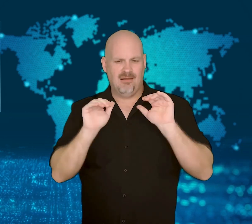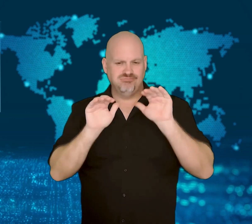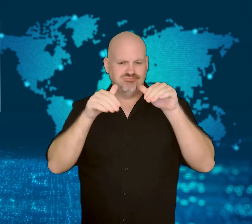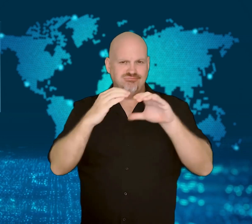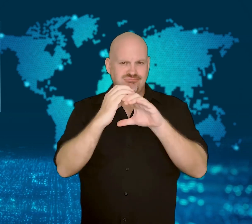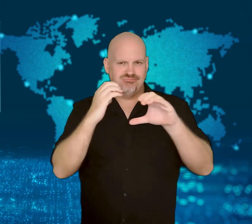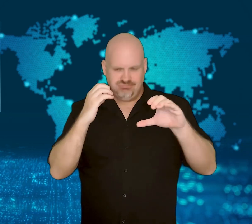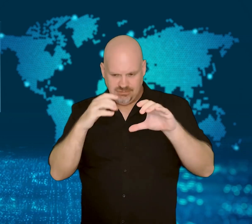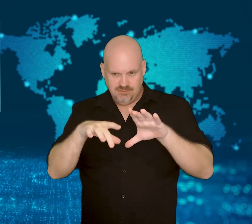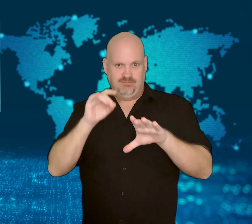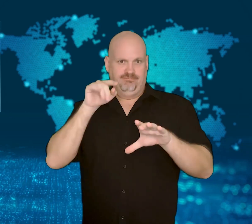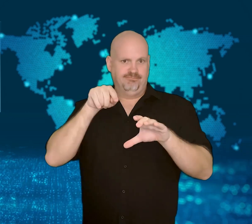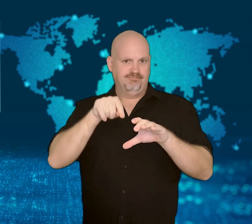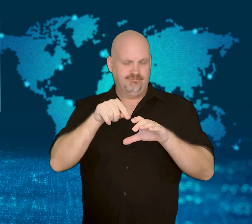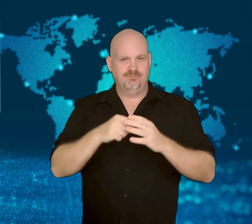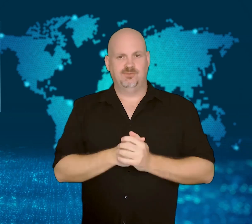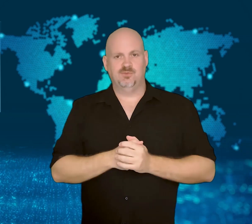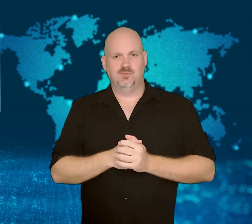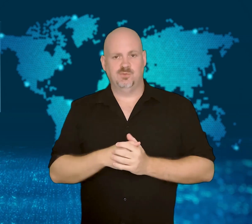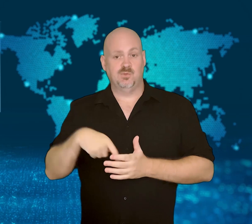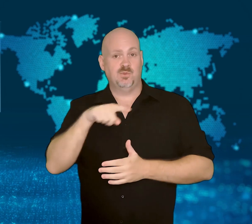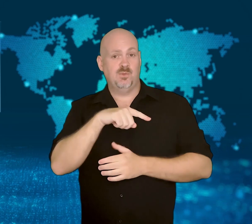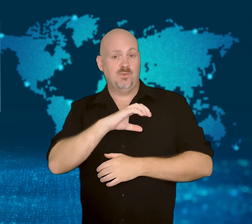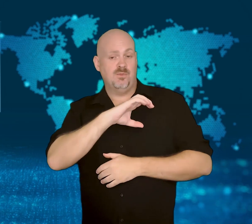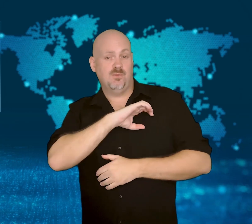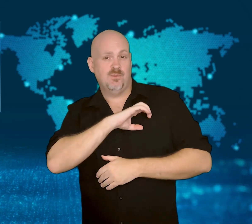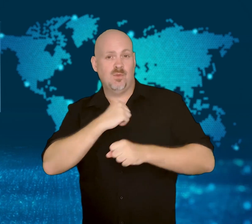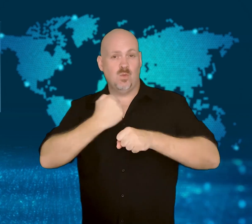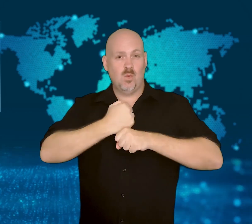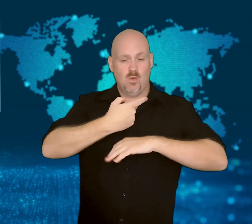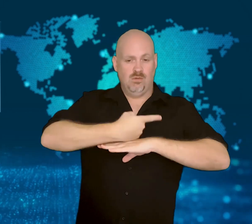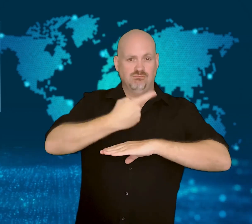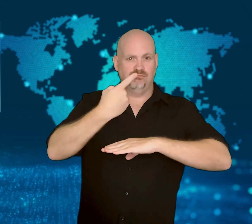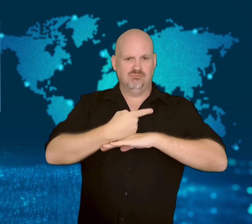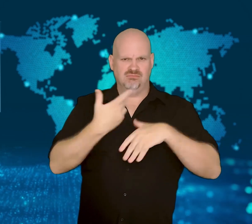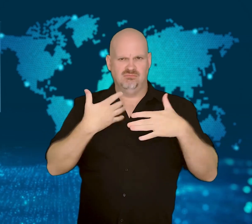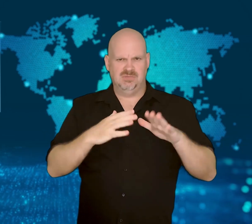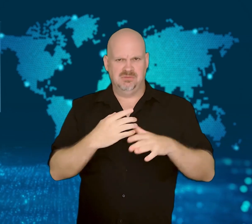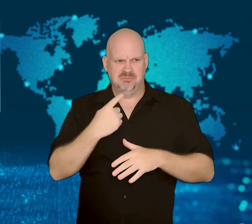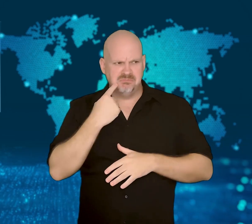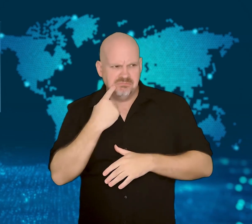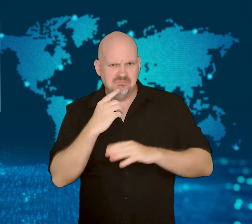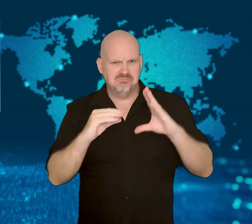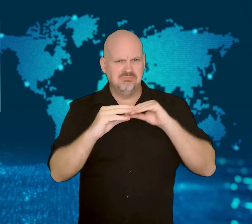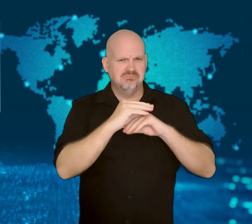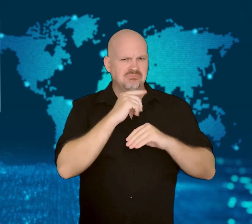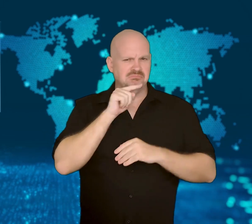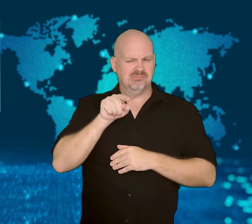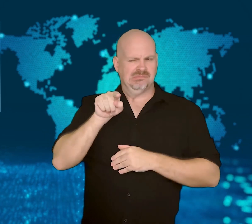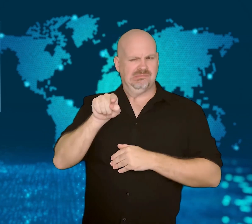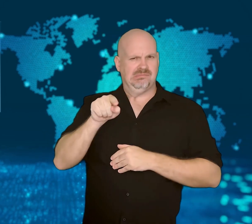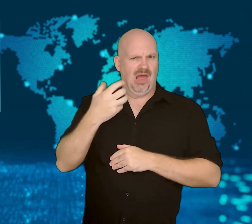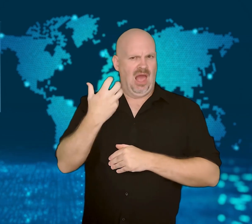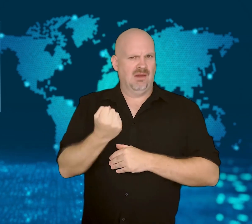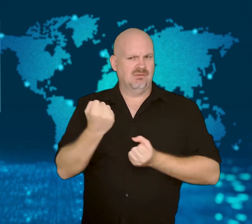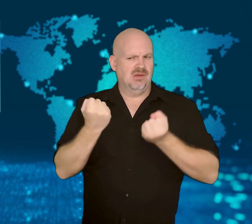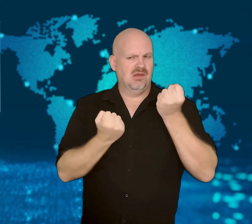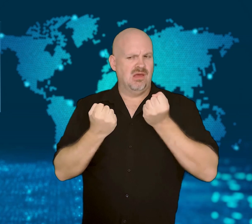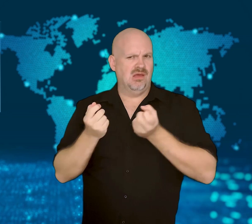Border officials received tips about the luxury car, and when they used